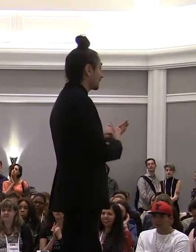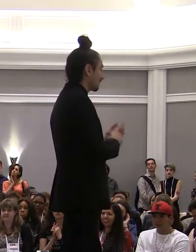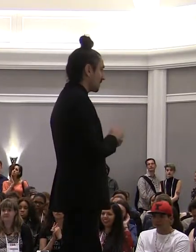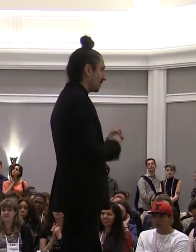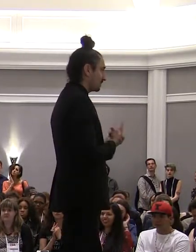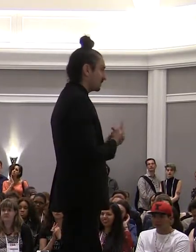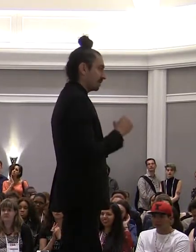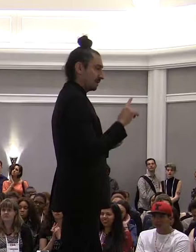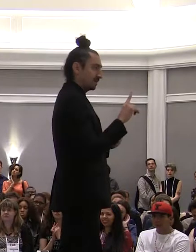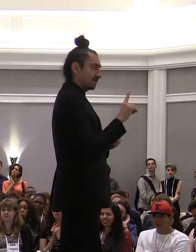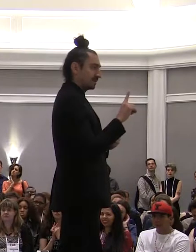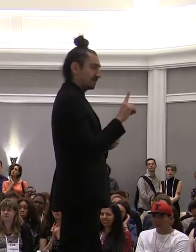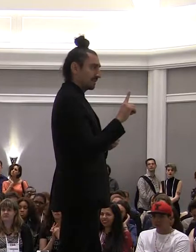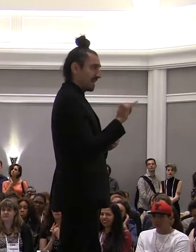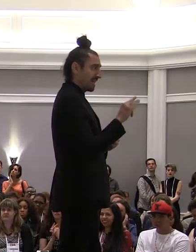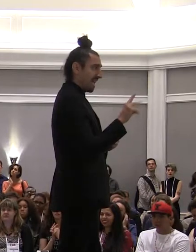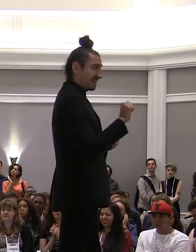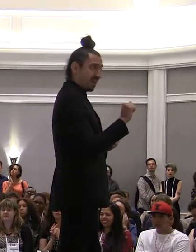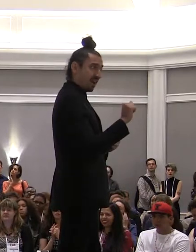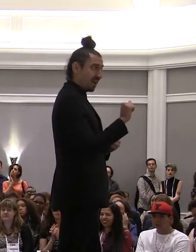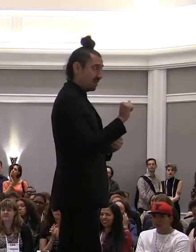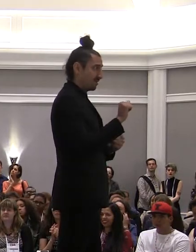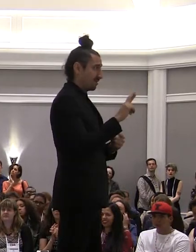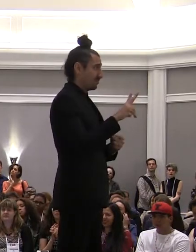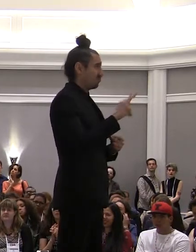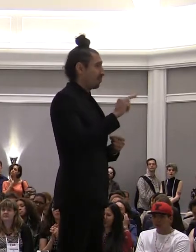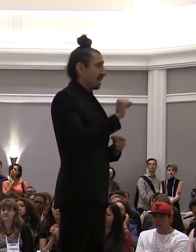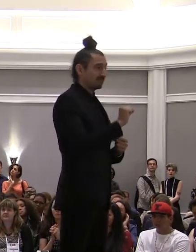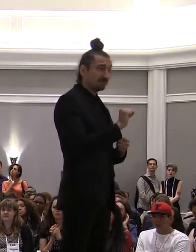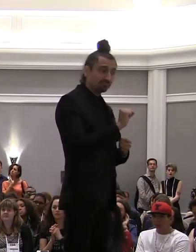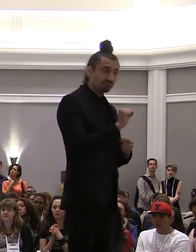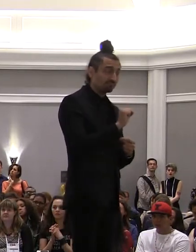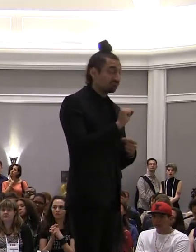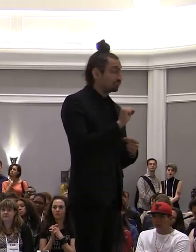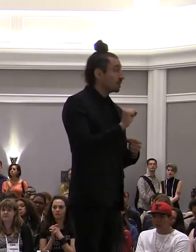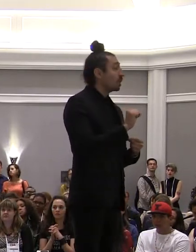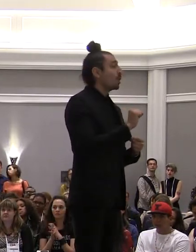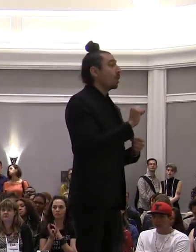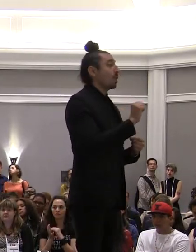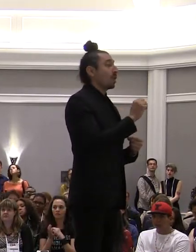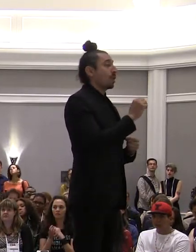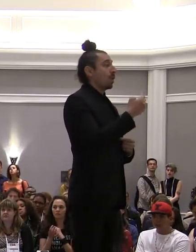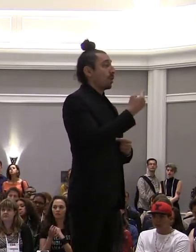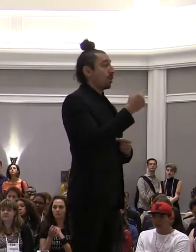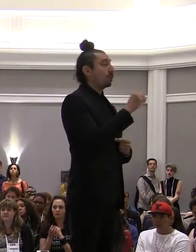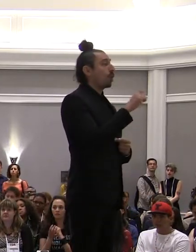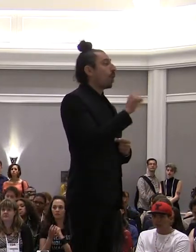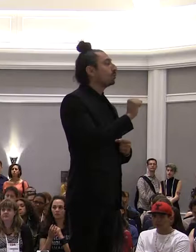OK, Dinearounds are happening tomorrow night. Their host committee lead and run. There's a whole listing of them on conference 2.0